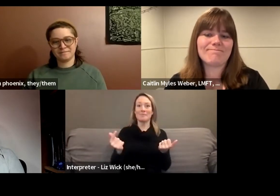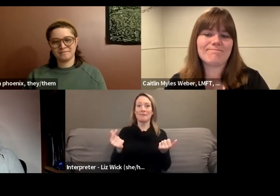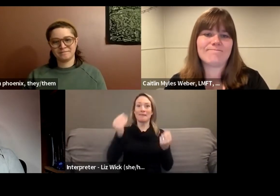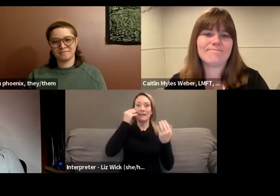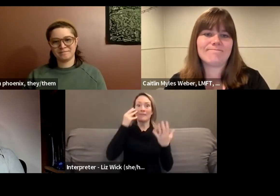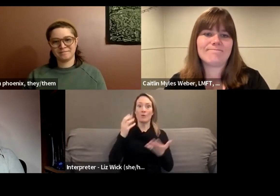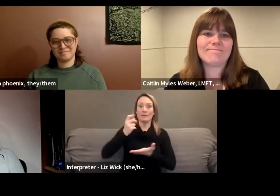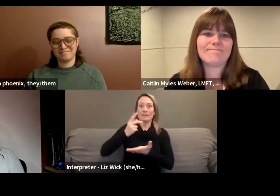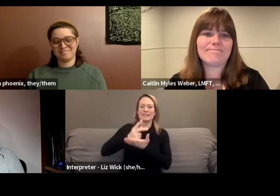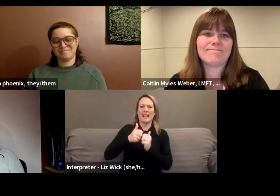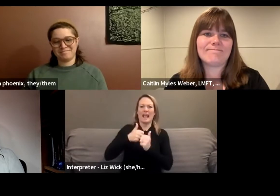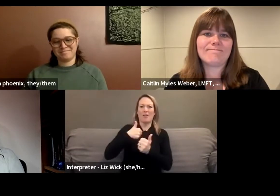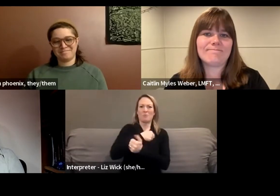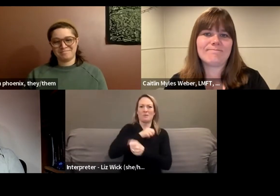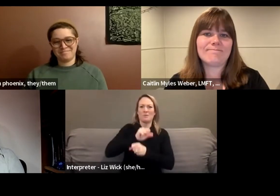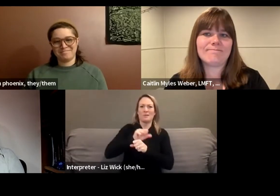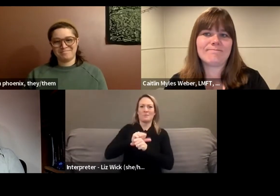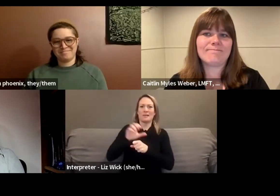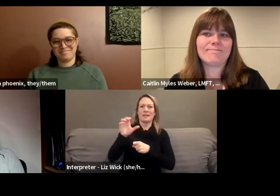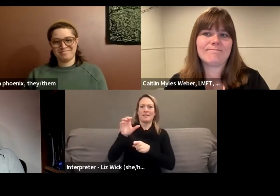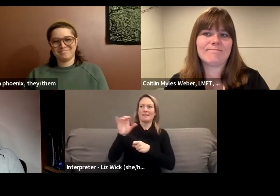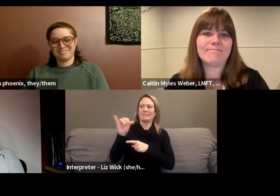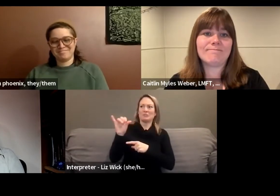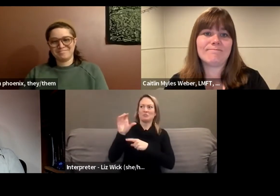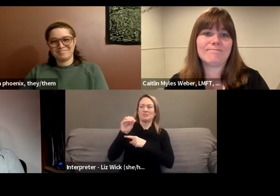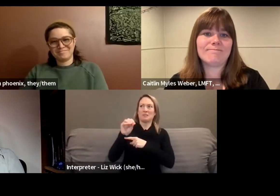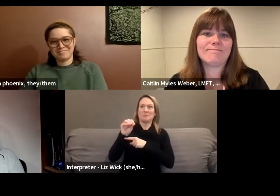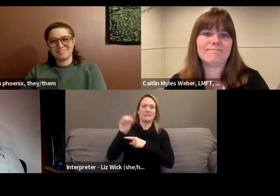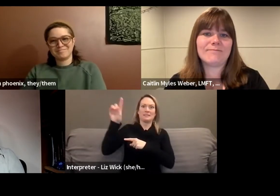that are in the dark ages oftentimes?